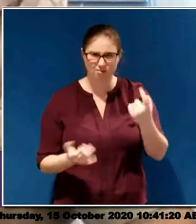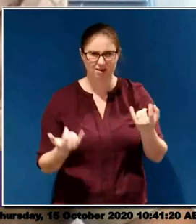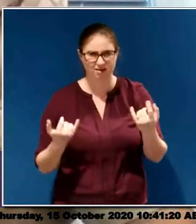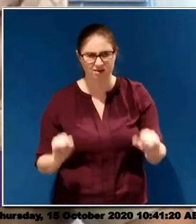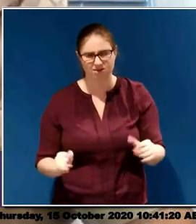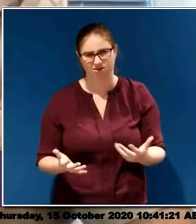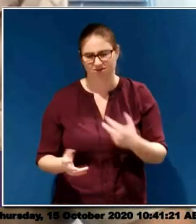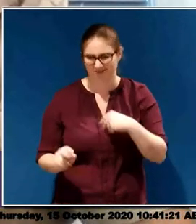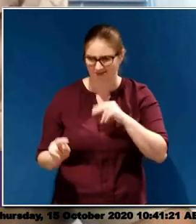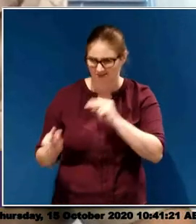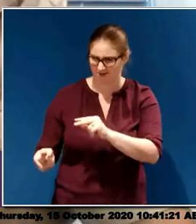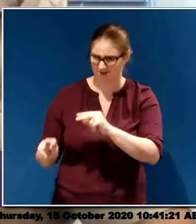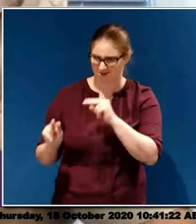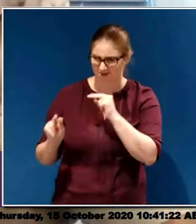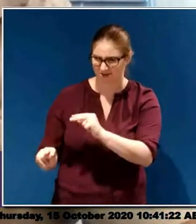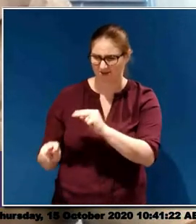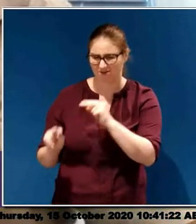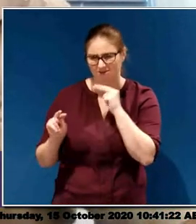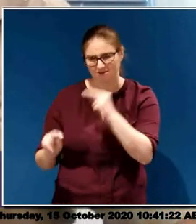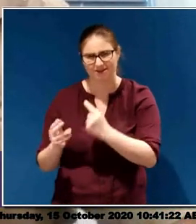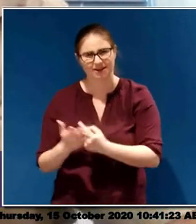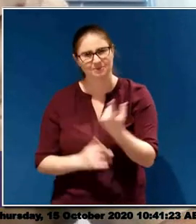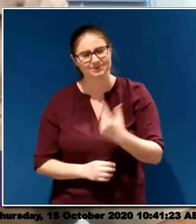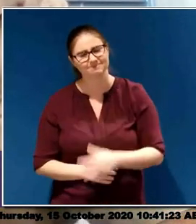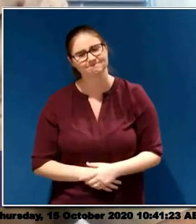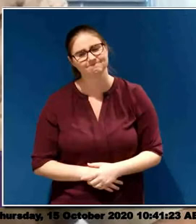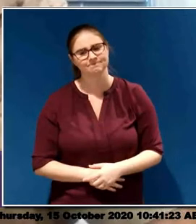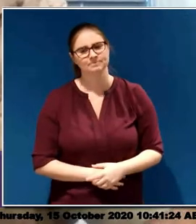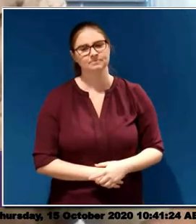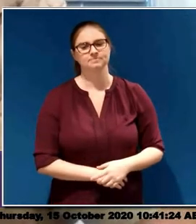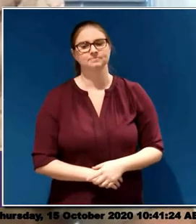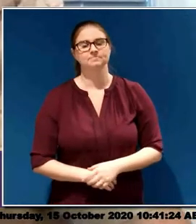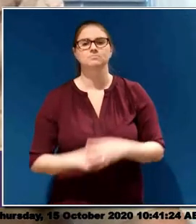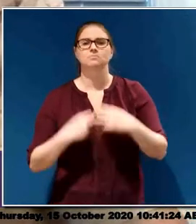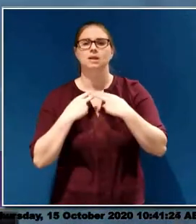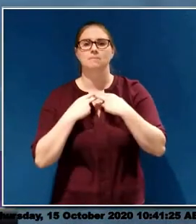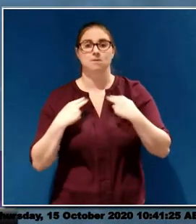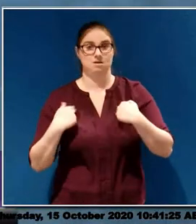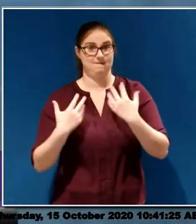Again, we've got a recording from Jack about this time. This recording we won't play publicly.